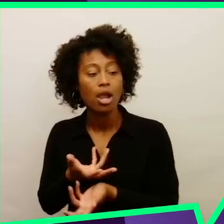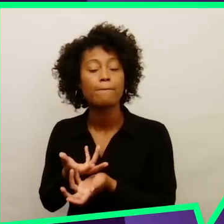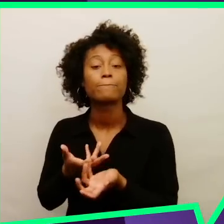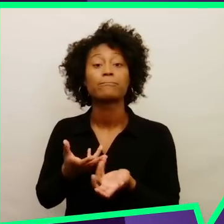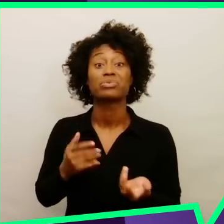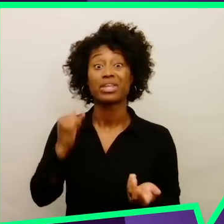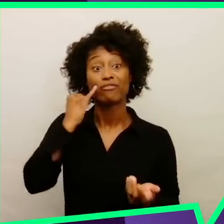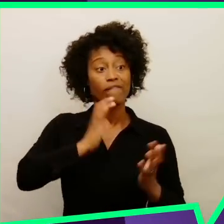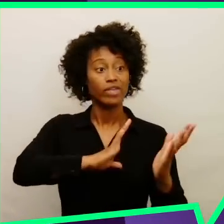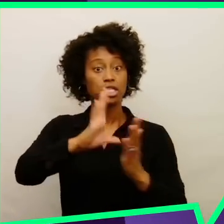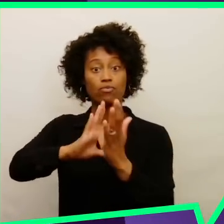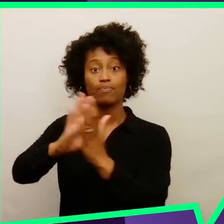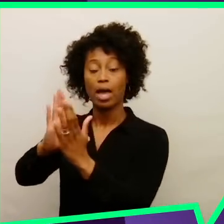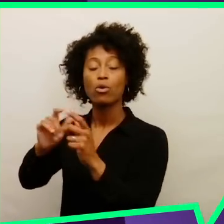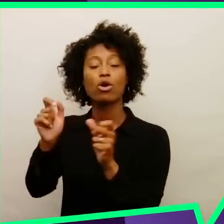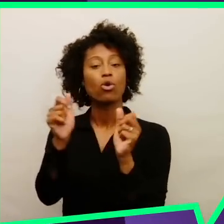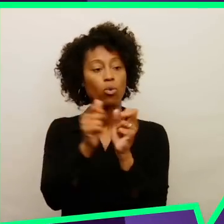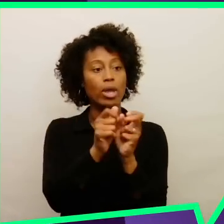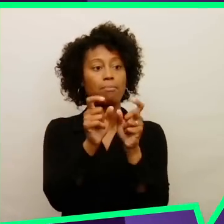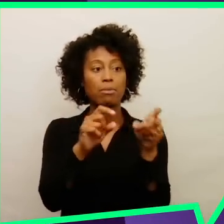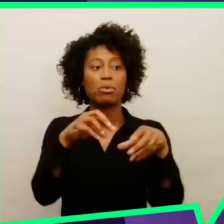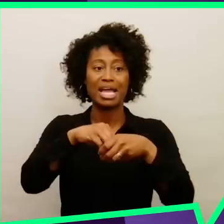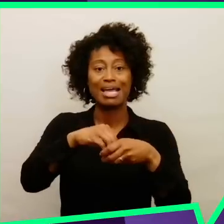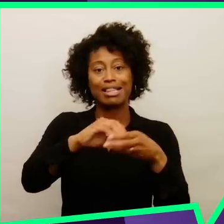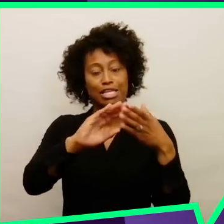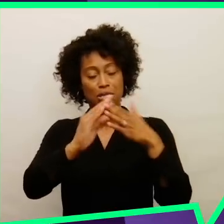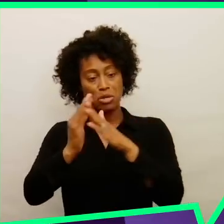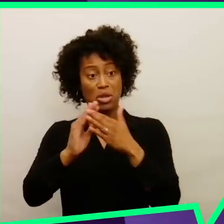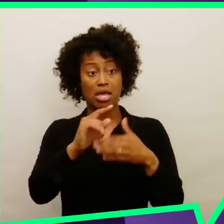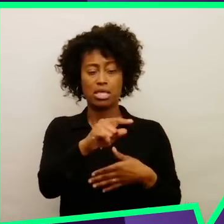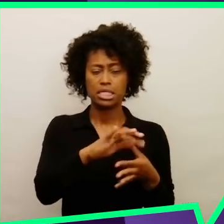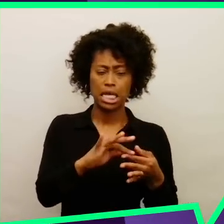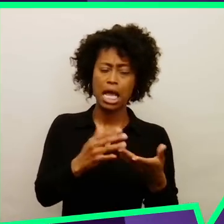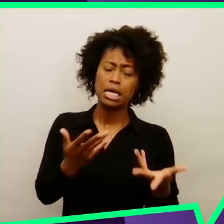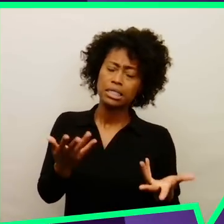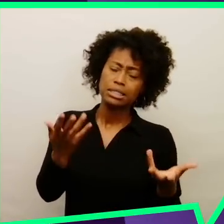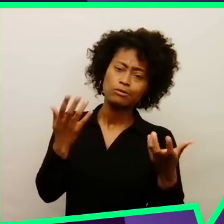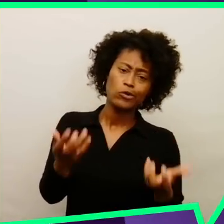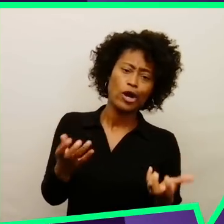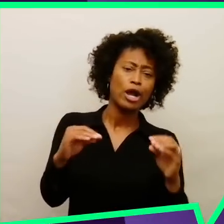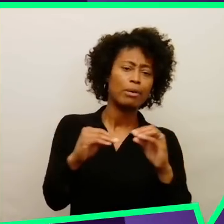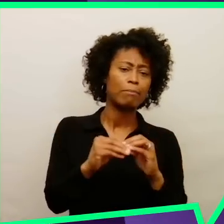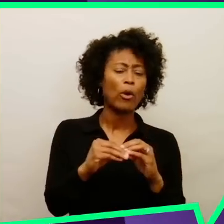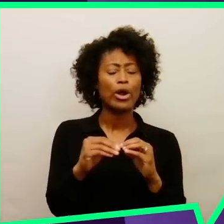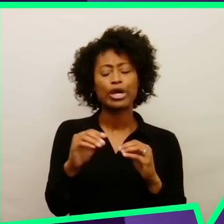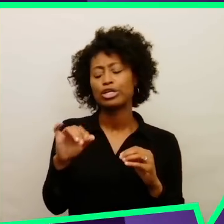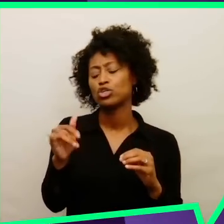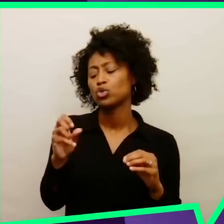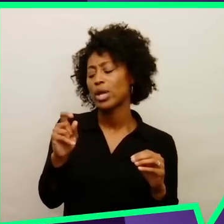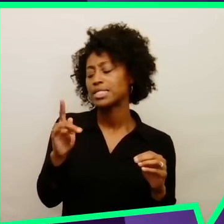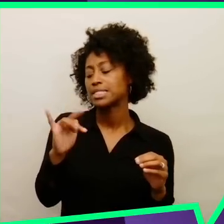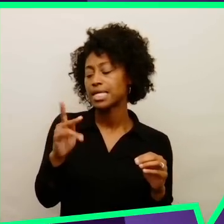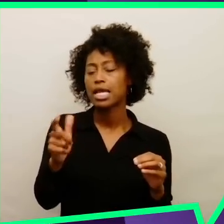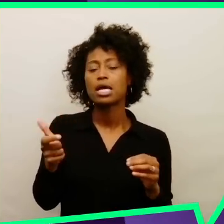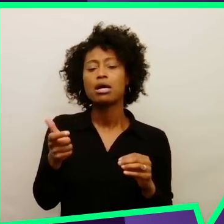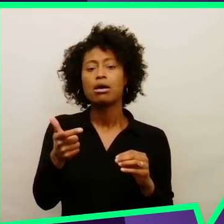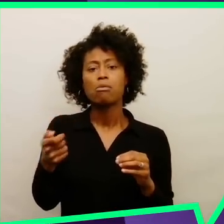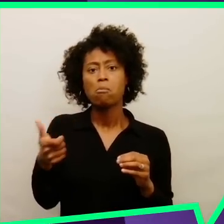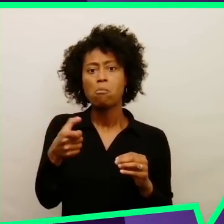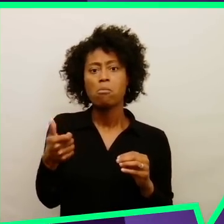both through social media channels, at conferences, just really anywhere we were interacting face to face with members of the community.